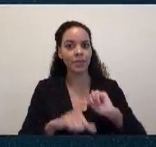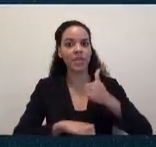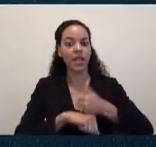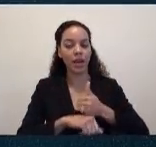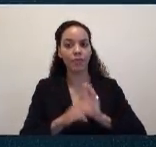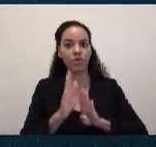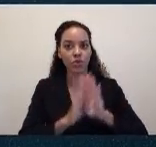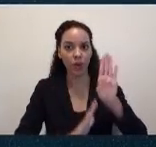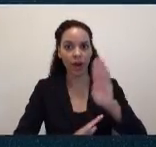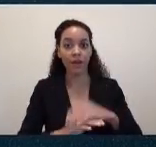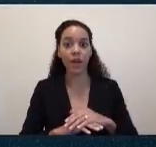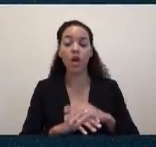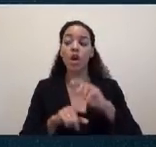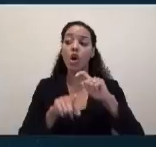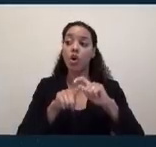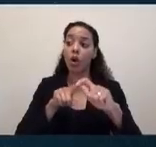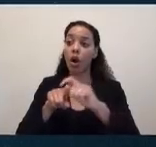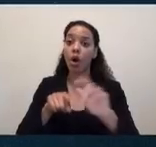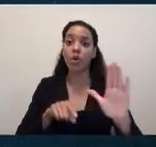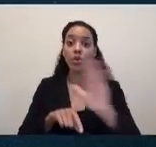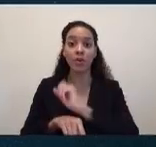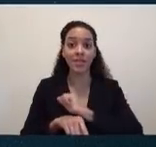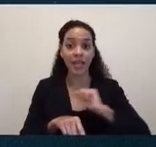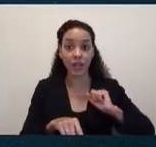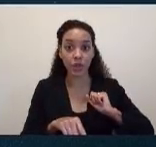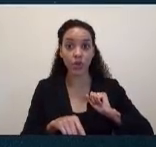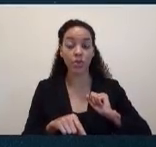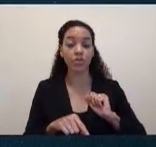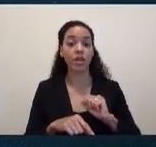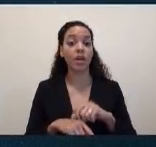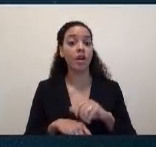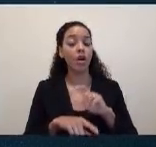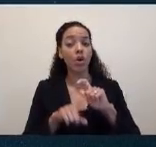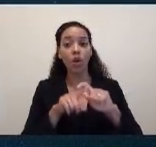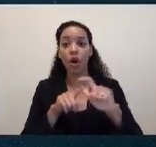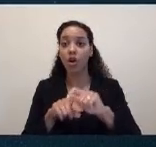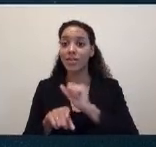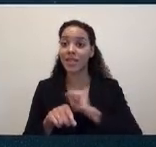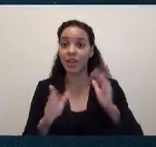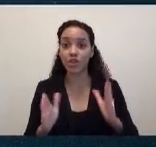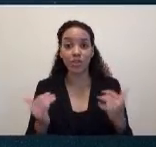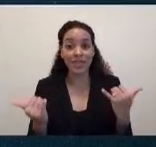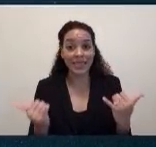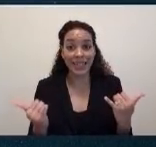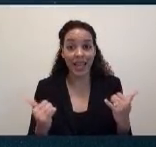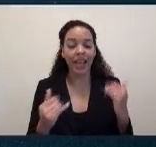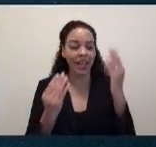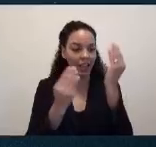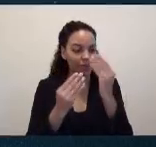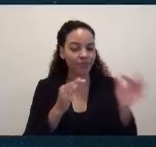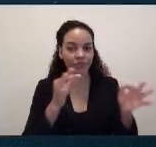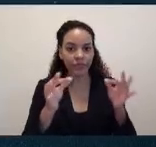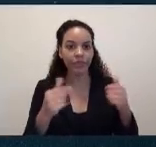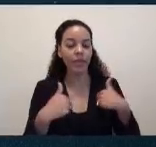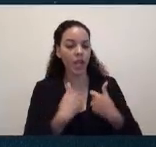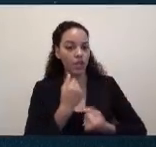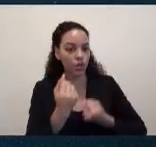tell them you support Build Back Better with investments in childcare, paid leave, and home care. Together, let's make sure all Americans get the support we need because care can't wait. The Vice President: Ai-Jen, thank you so very much. Again, I want to thank everyone.